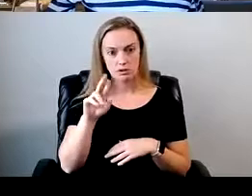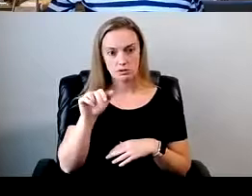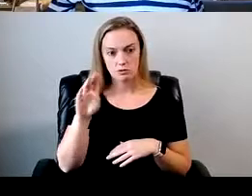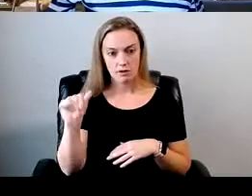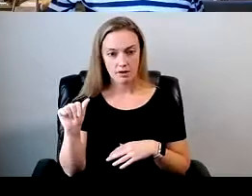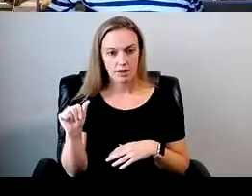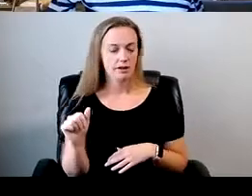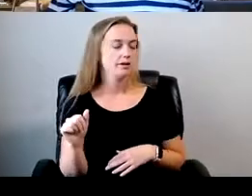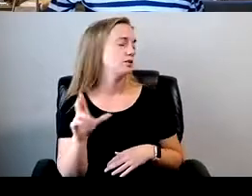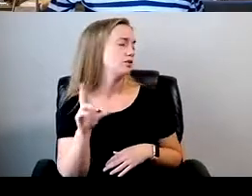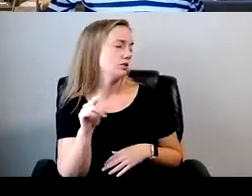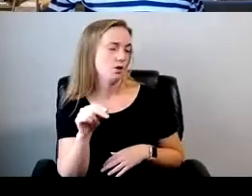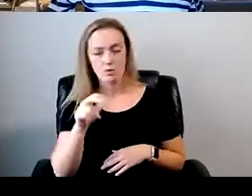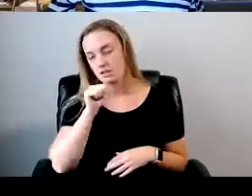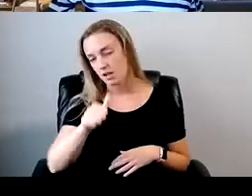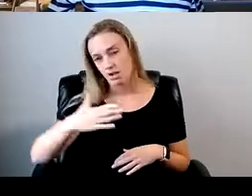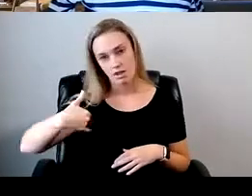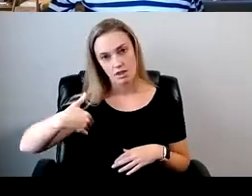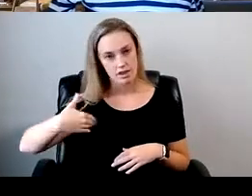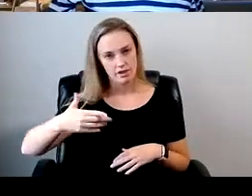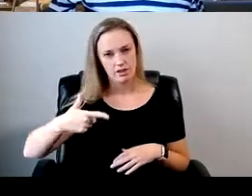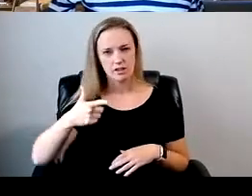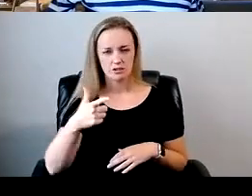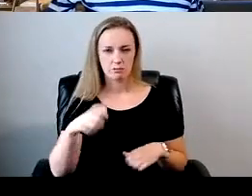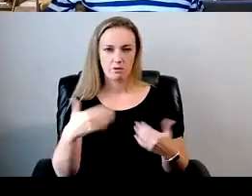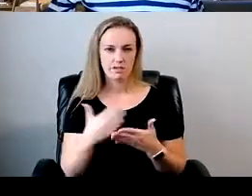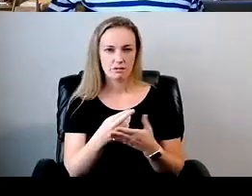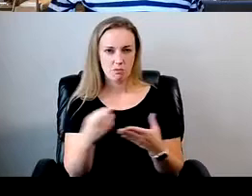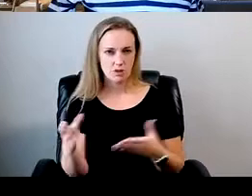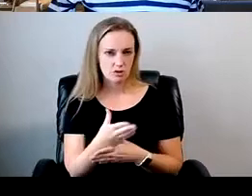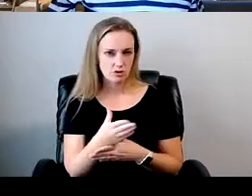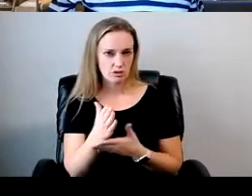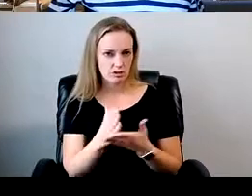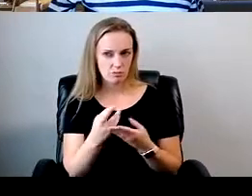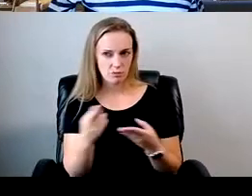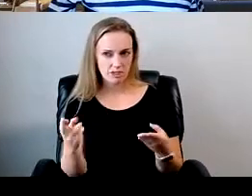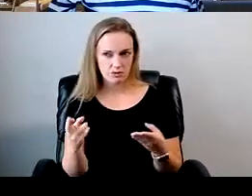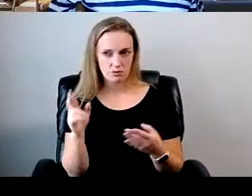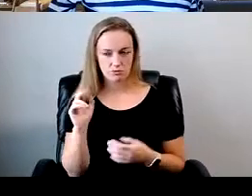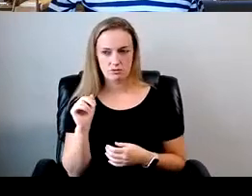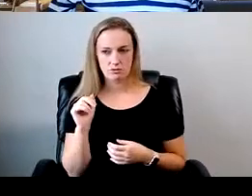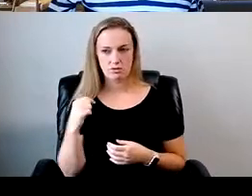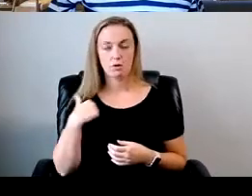It is not, but we can give some resources and share some resources in the box. We can share some more,